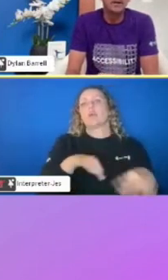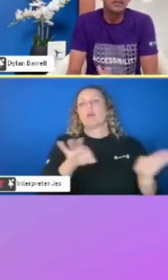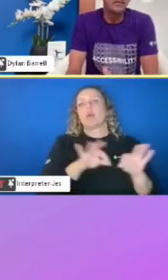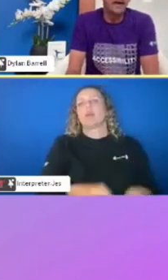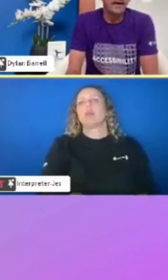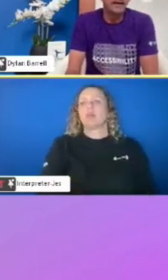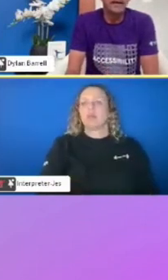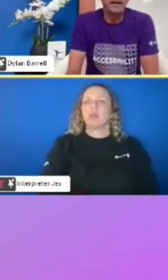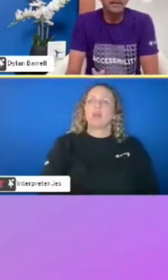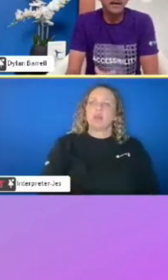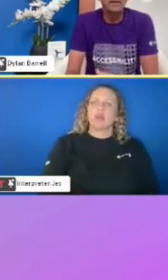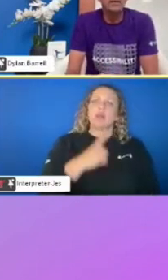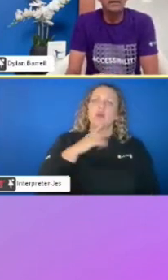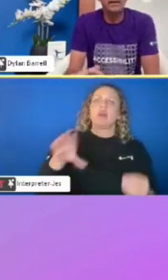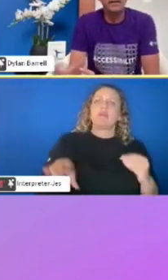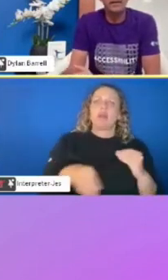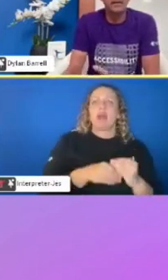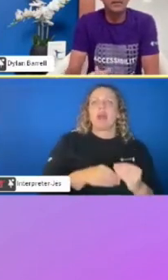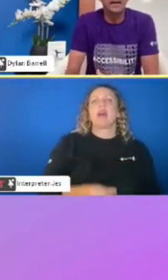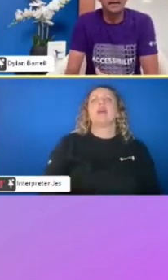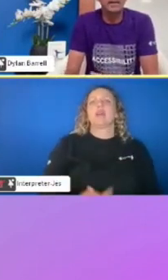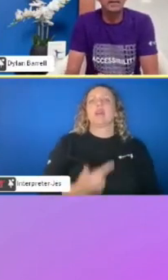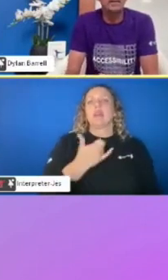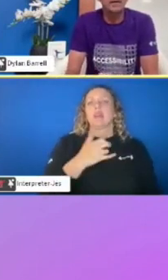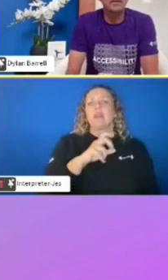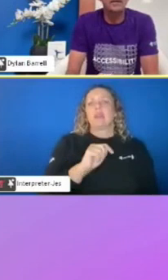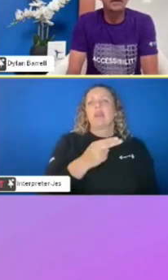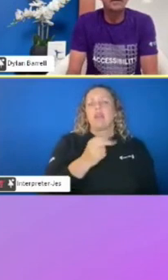We've added a GitHub action that ties together with the axe linter server